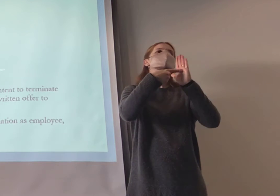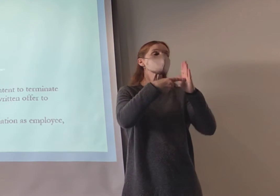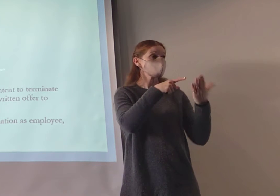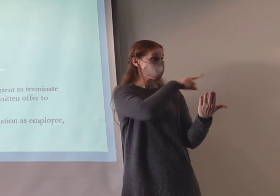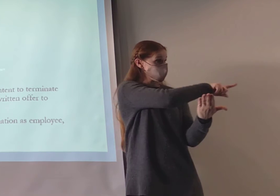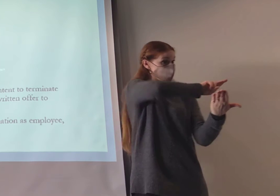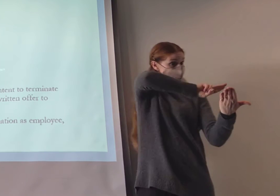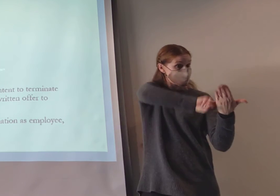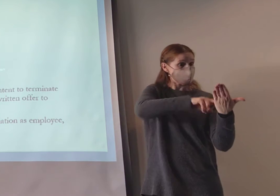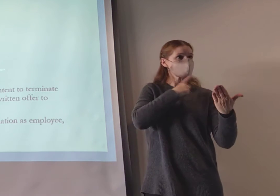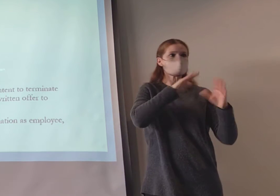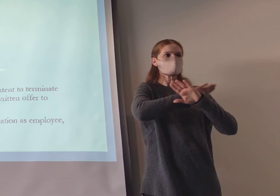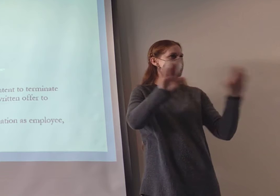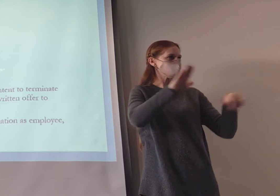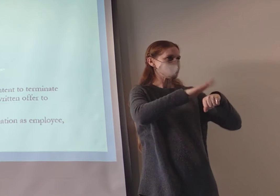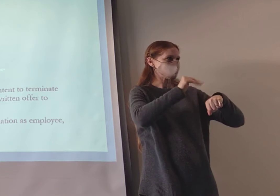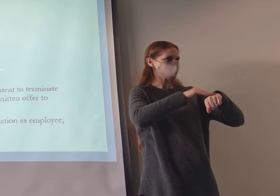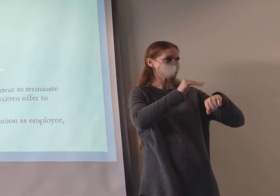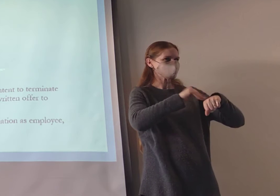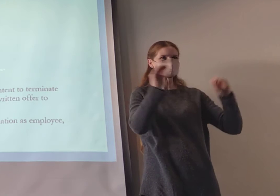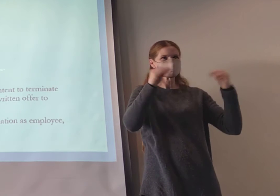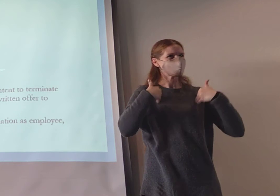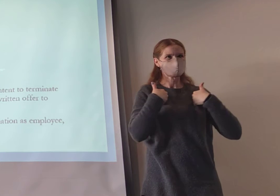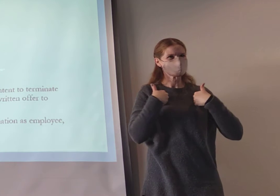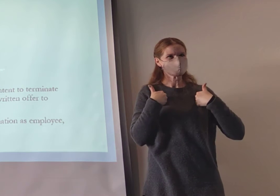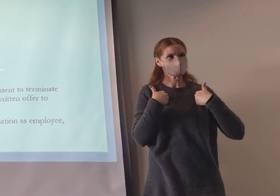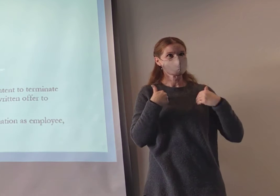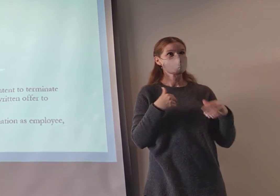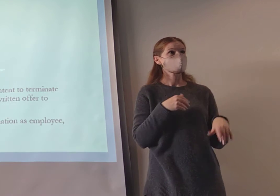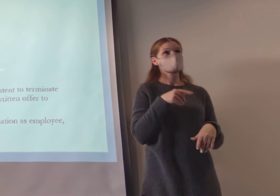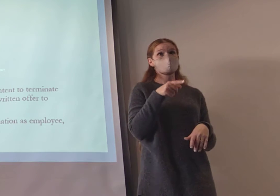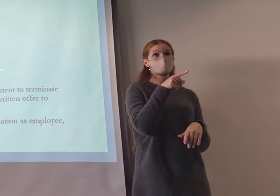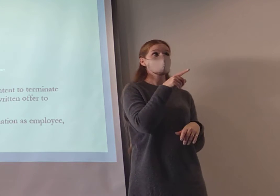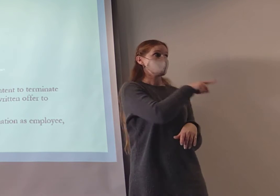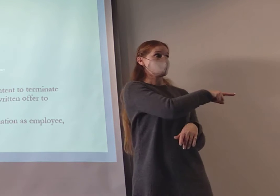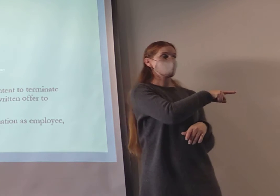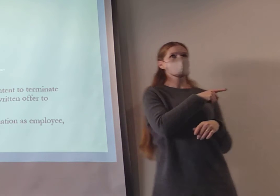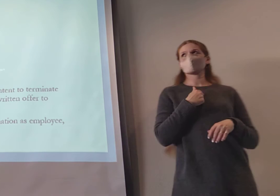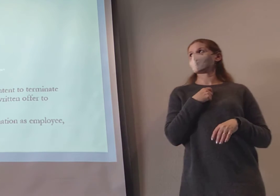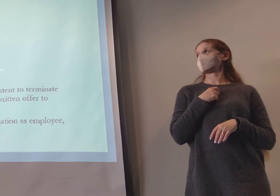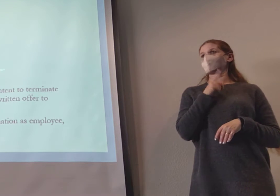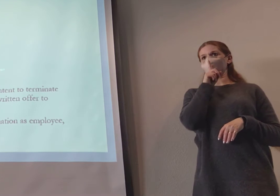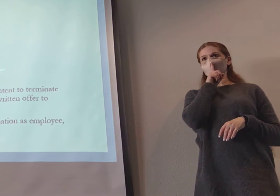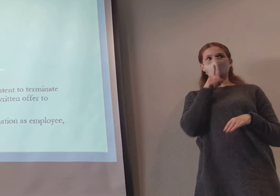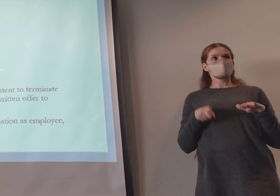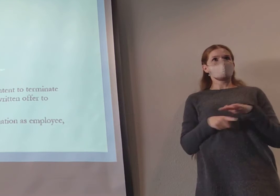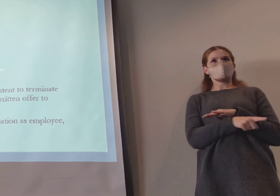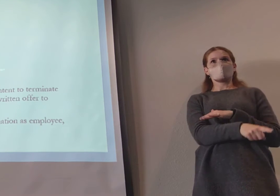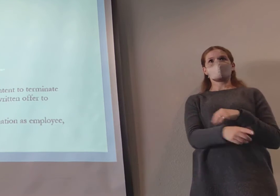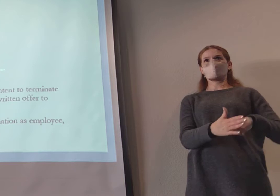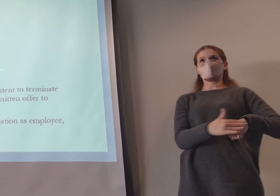takes in a pet, the landlord finds out, the landlord gives the tenant a three-day notice